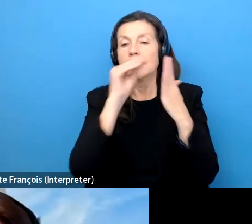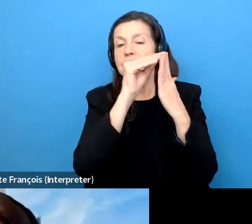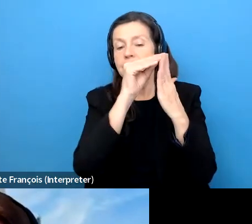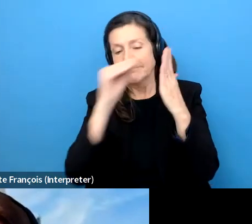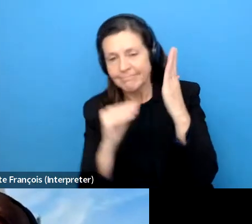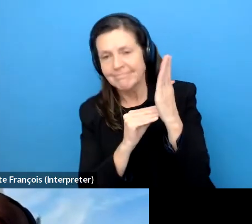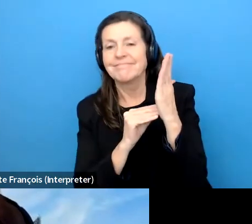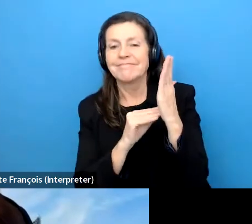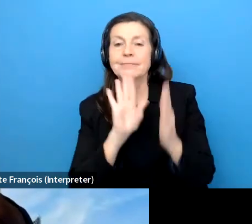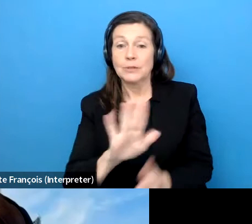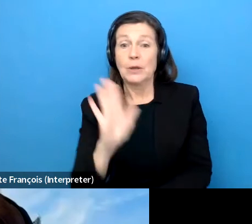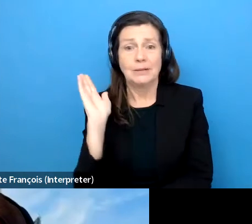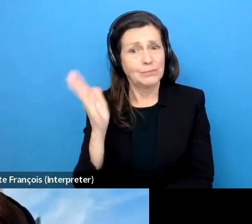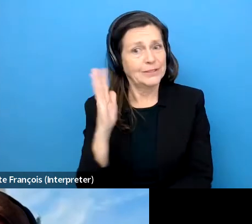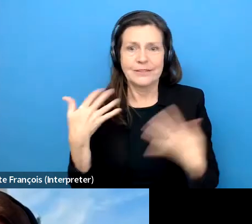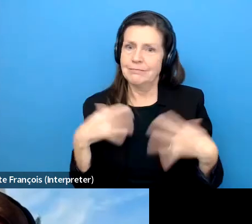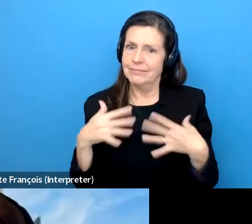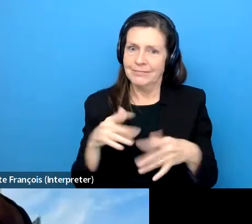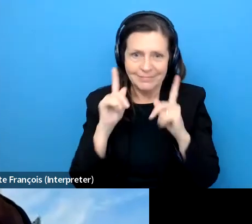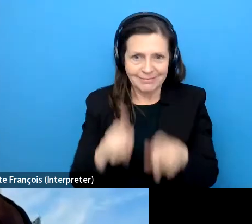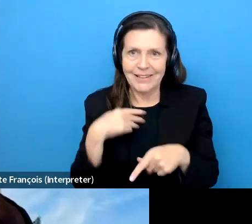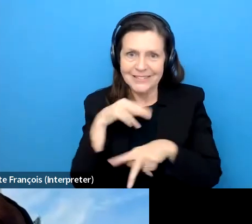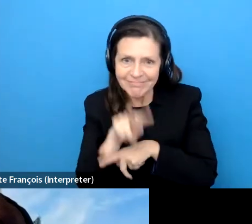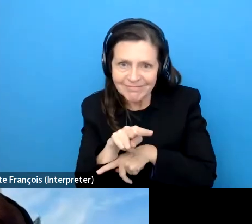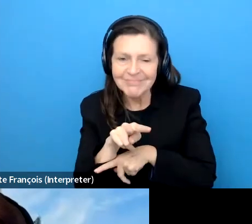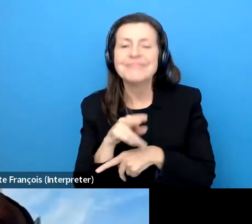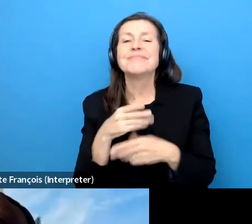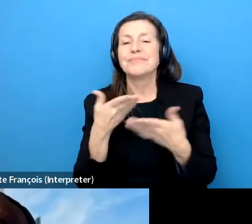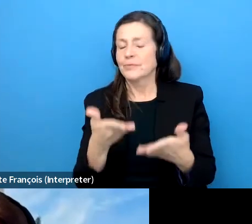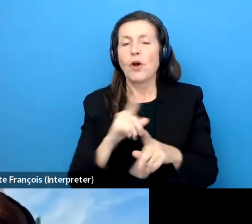and we didn't want it to be forgotten, so you have the floor.